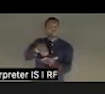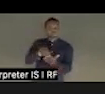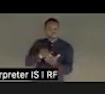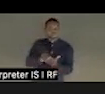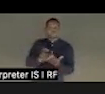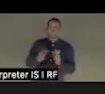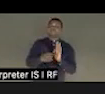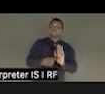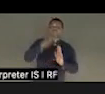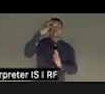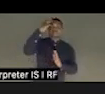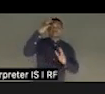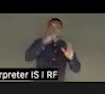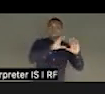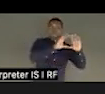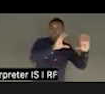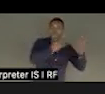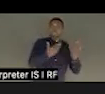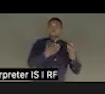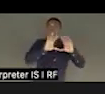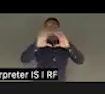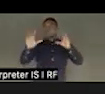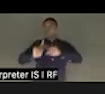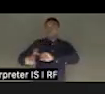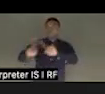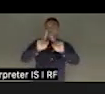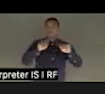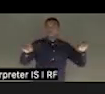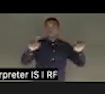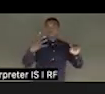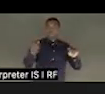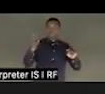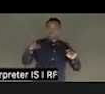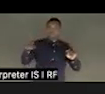So really with desk research and literature review and so on,